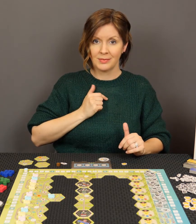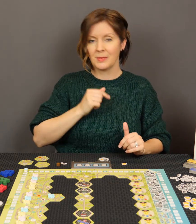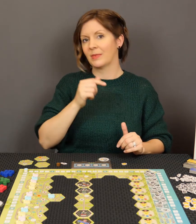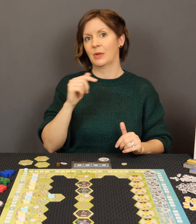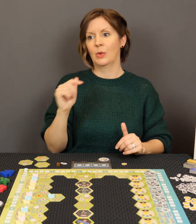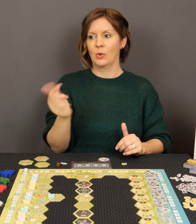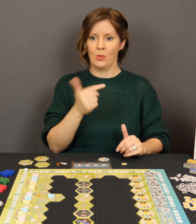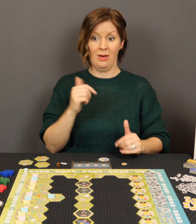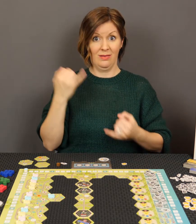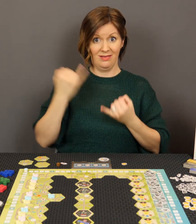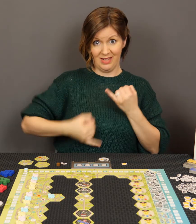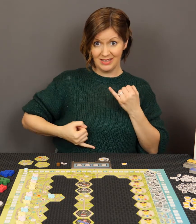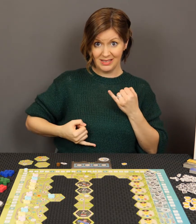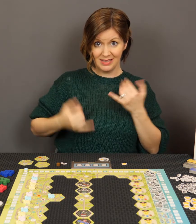And then you would start a new round.